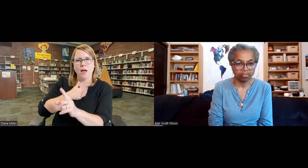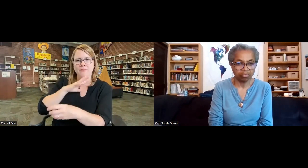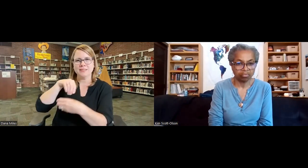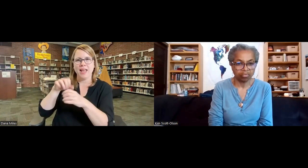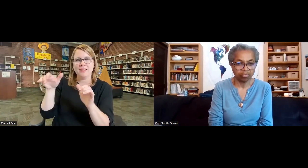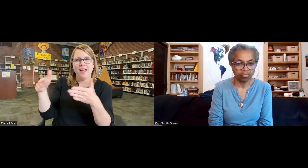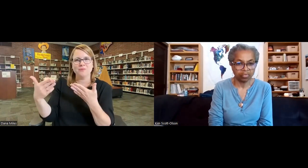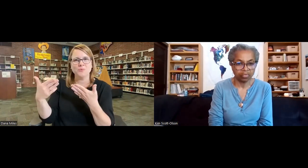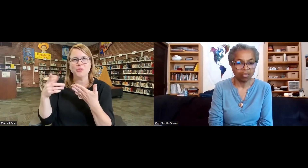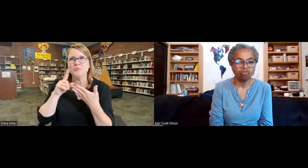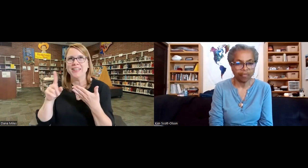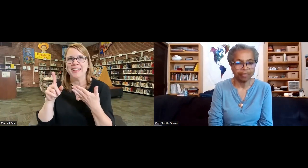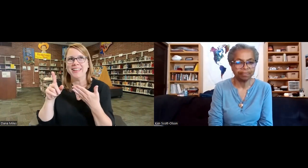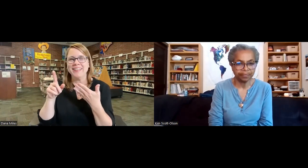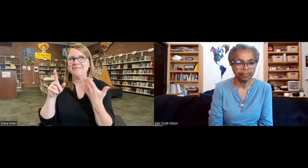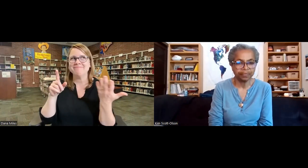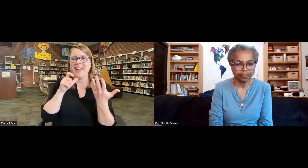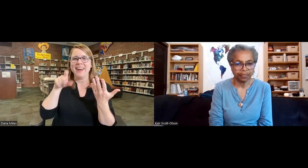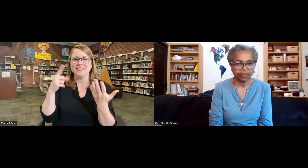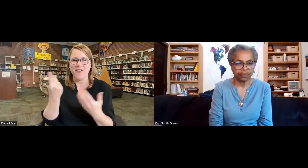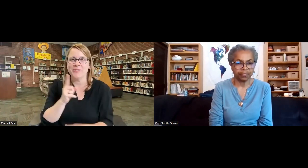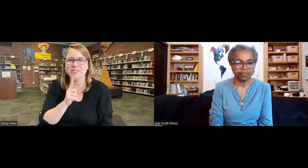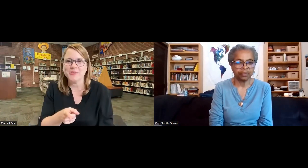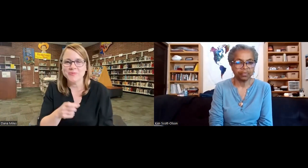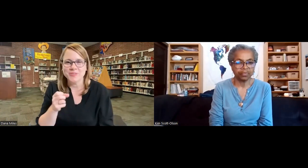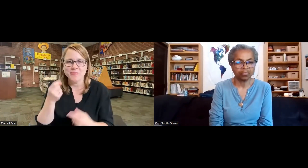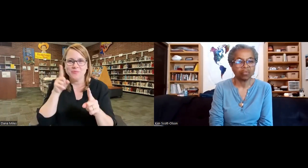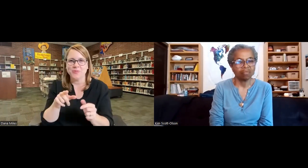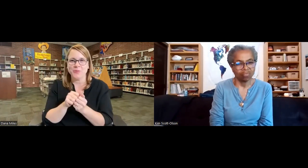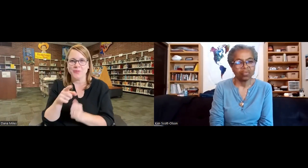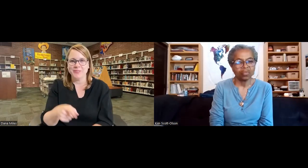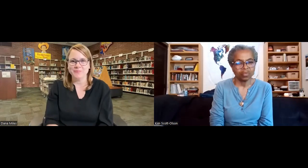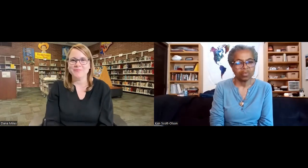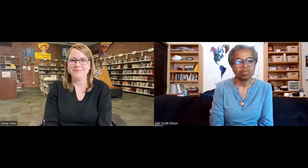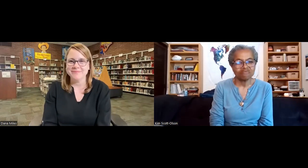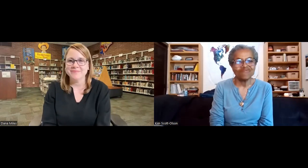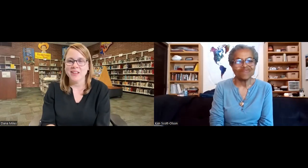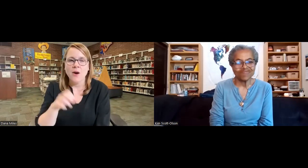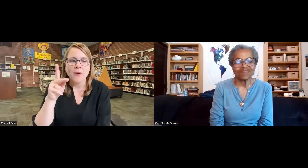surrounding self-contained classrooms isn't always the truth. I agree with you there.